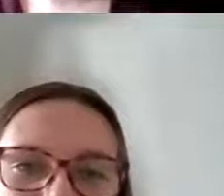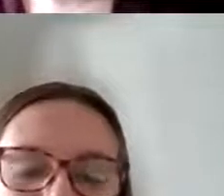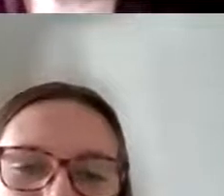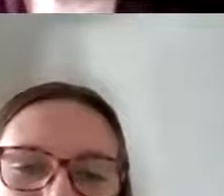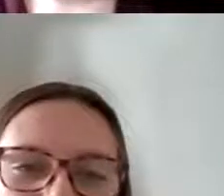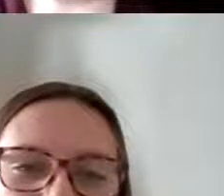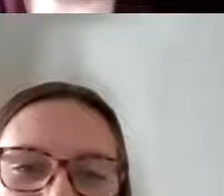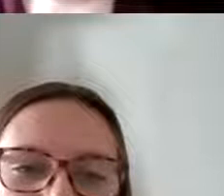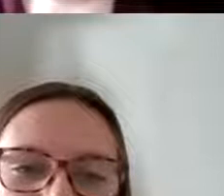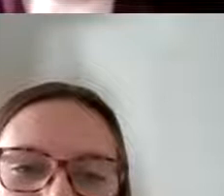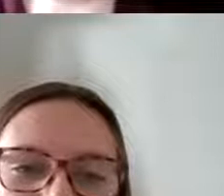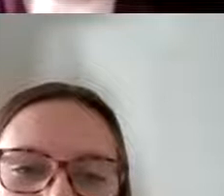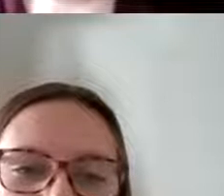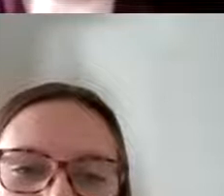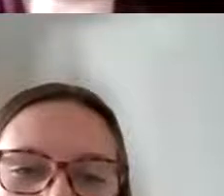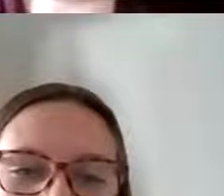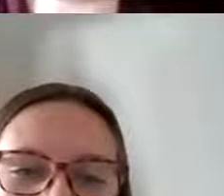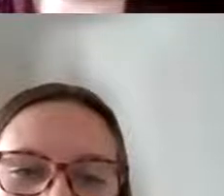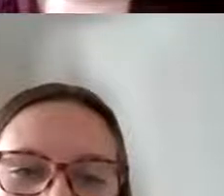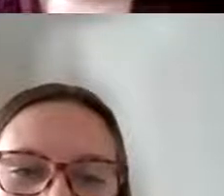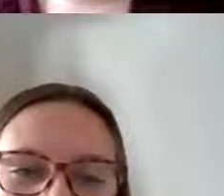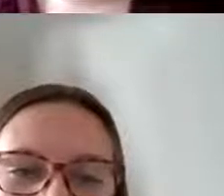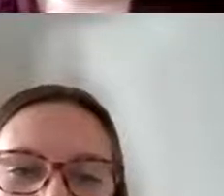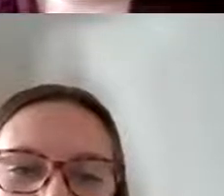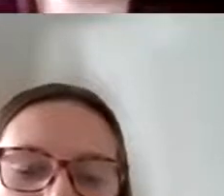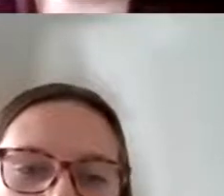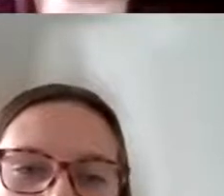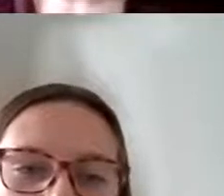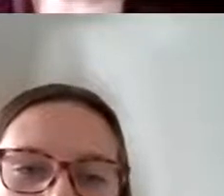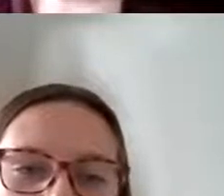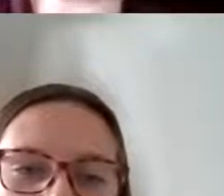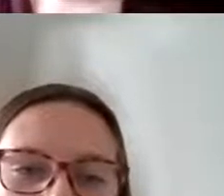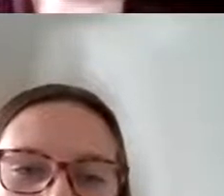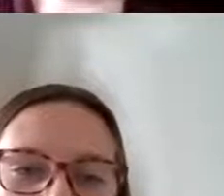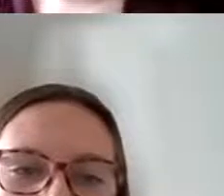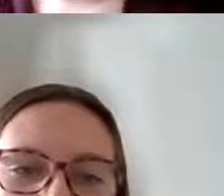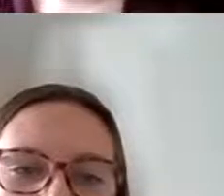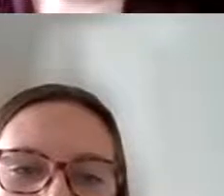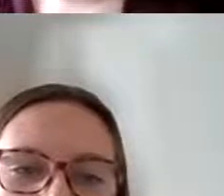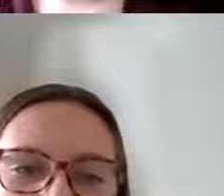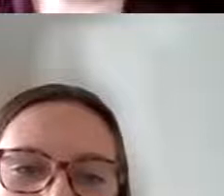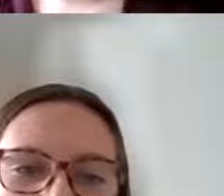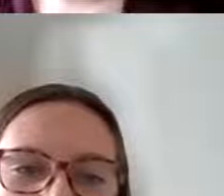So my name's Emma and I'm the communications lead at the Surrey Hills so I'll just hand over to Ali